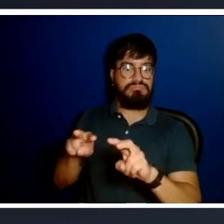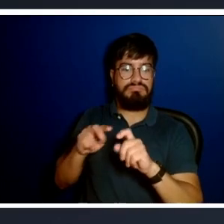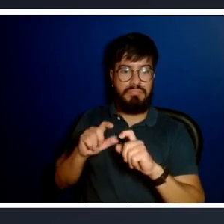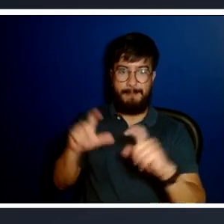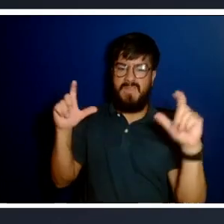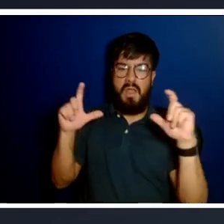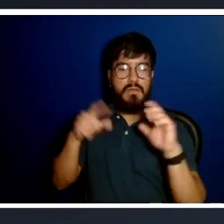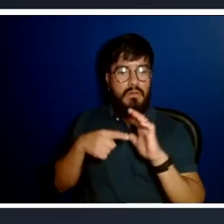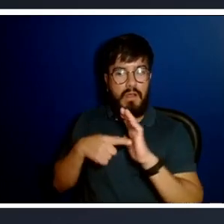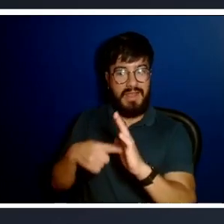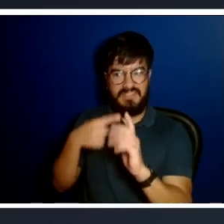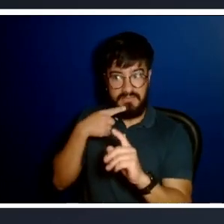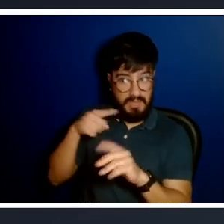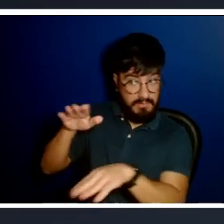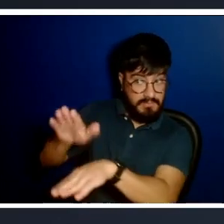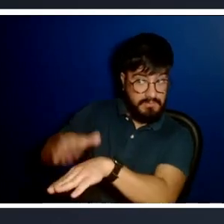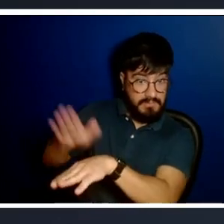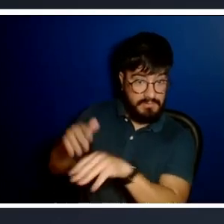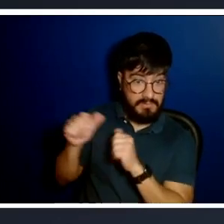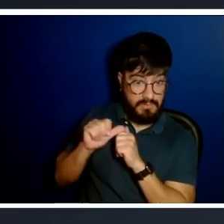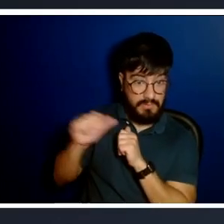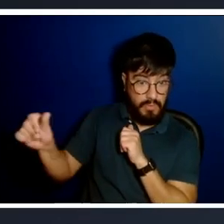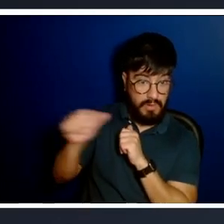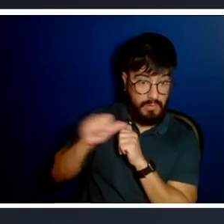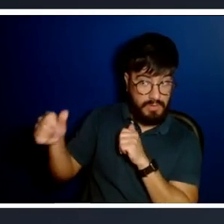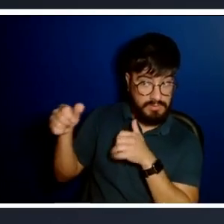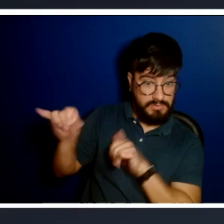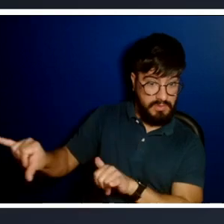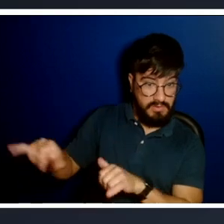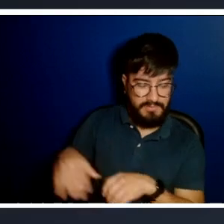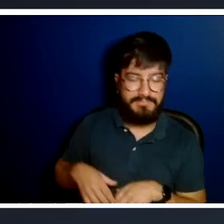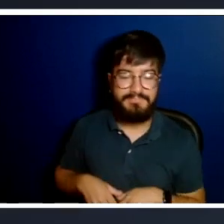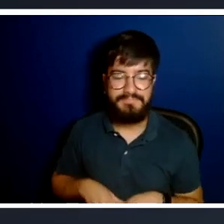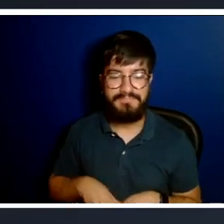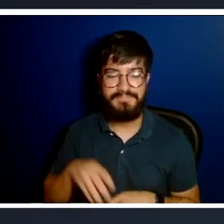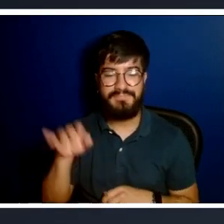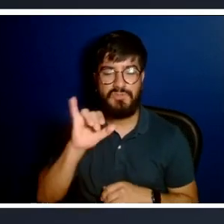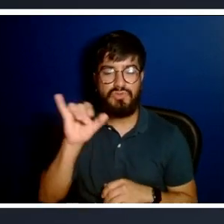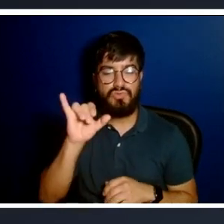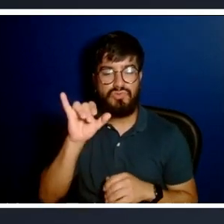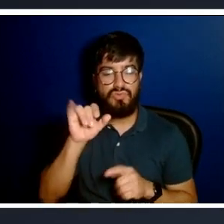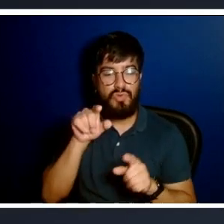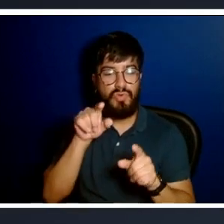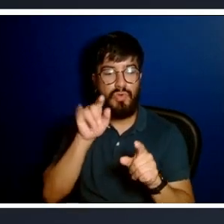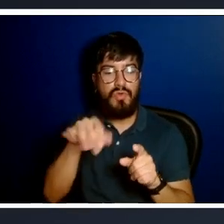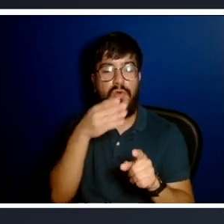blue tongue also help there it is -- also helps them smell. So, we'll talk about snake Jacobson